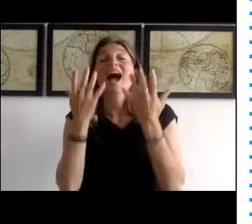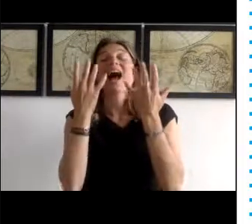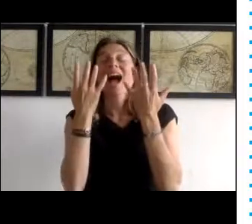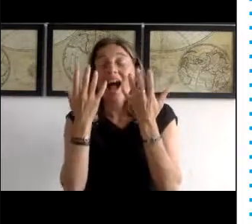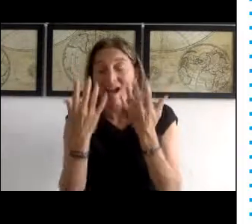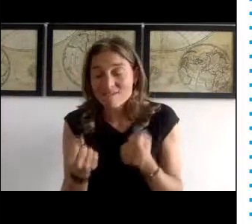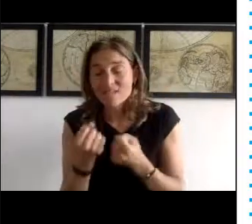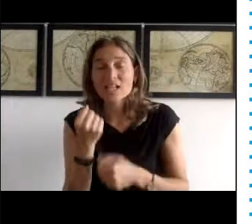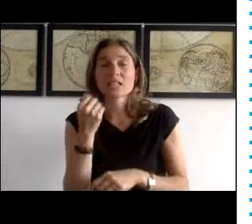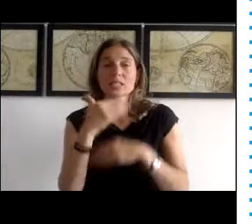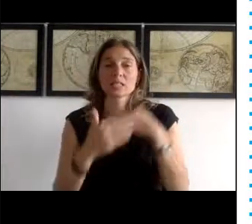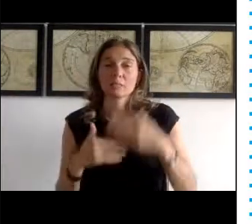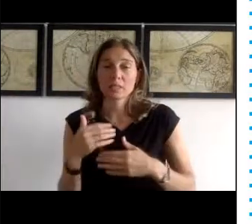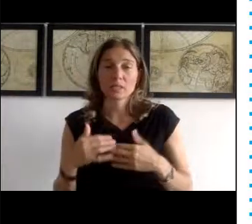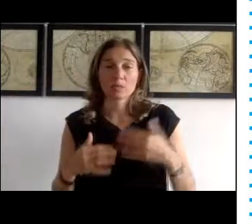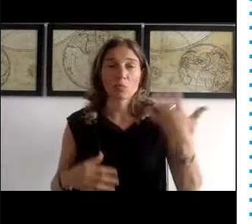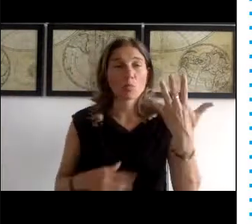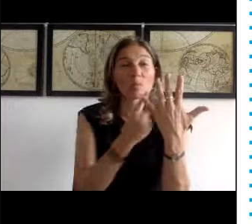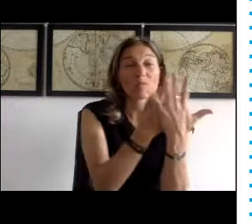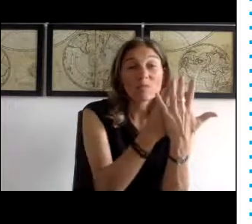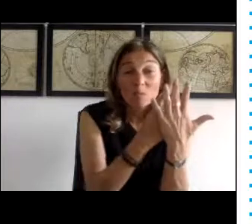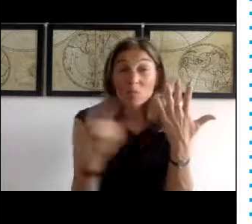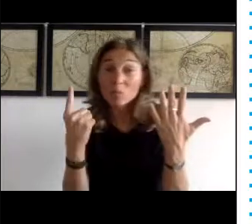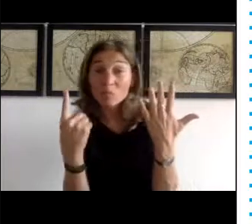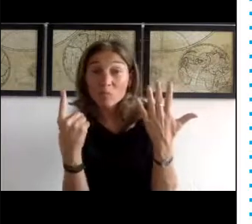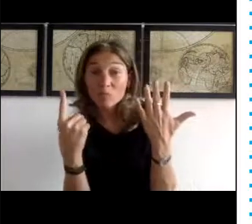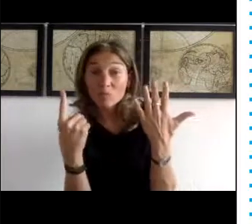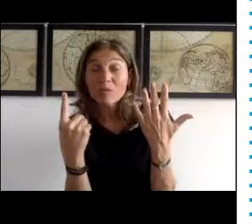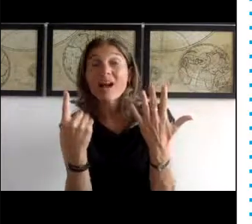Due to this budgetary difference, SEPIE reviewed my request